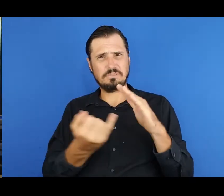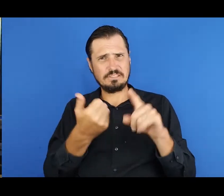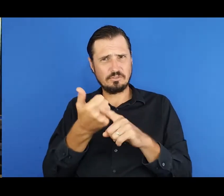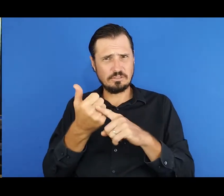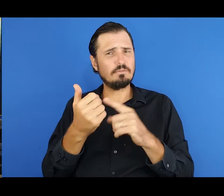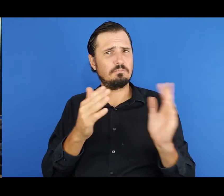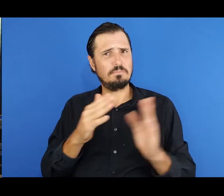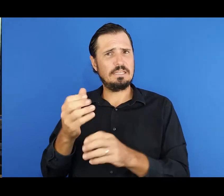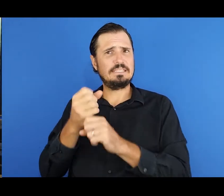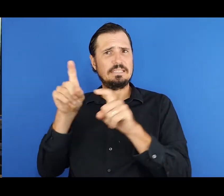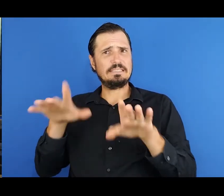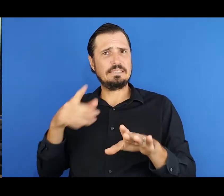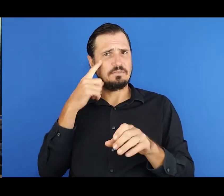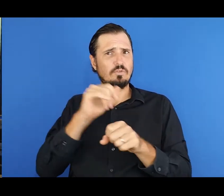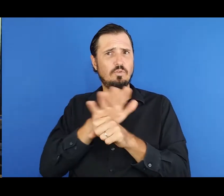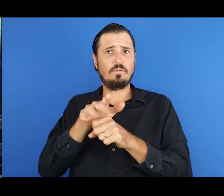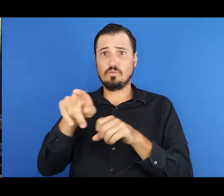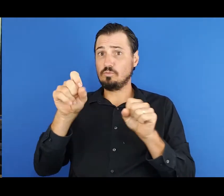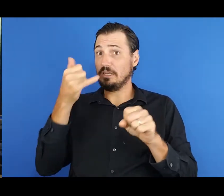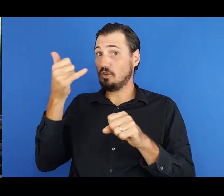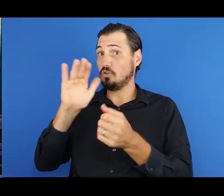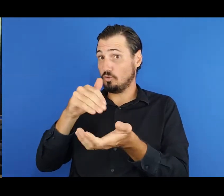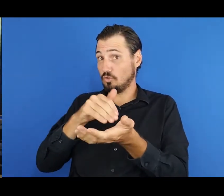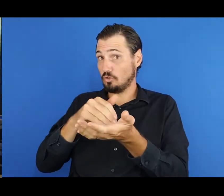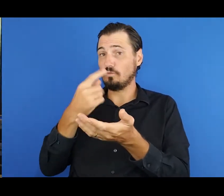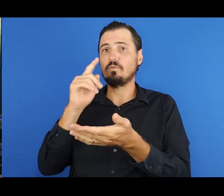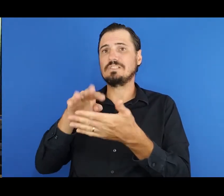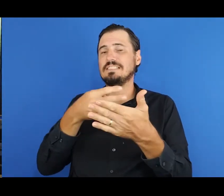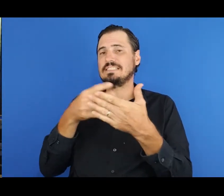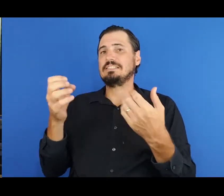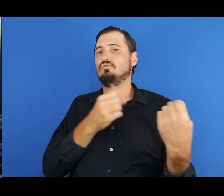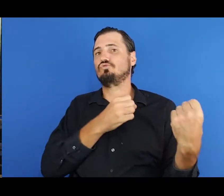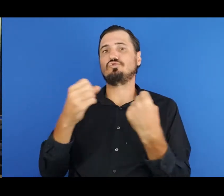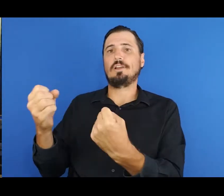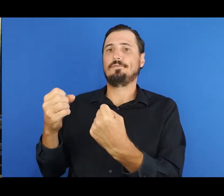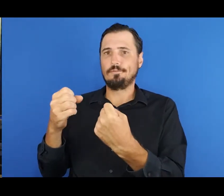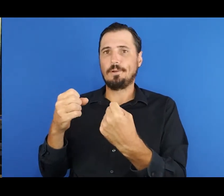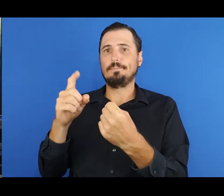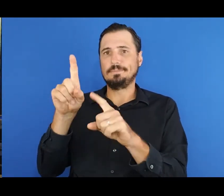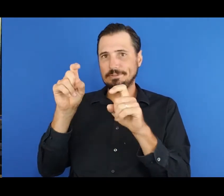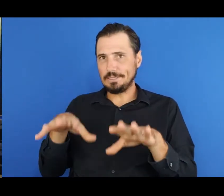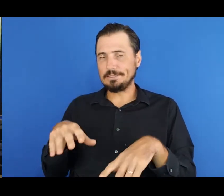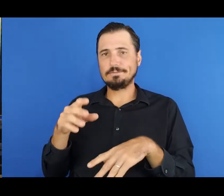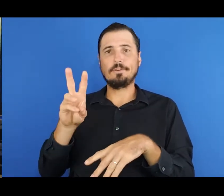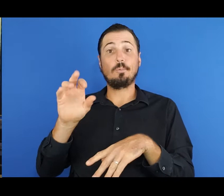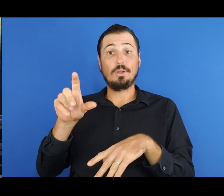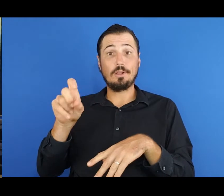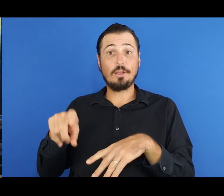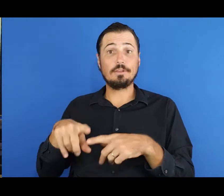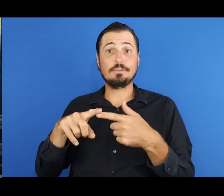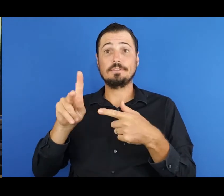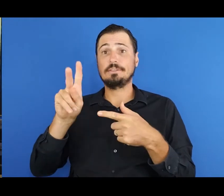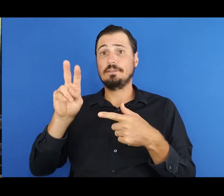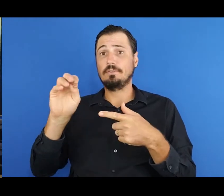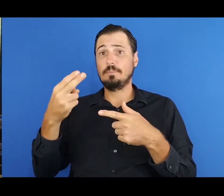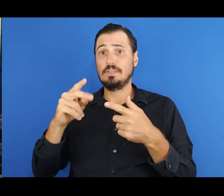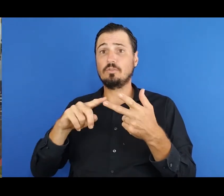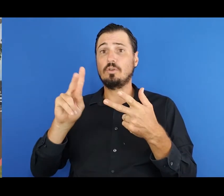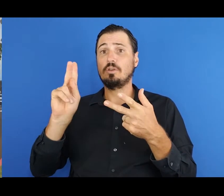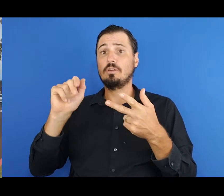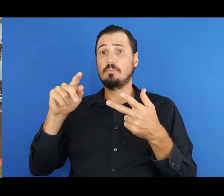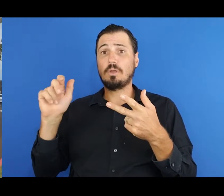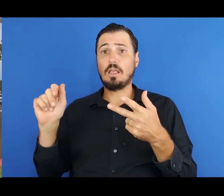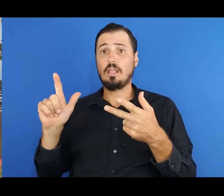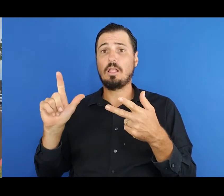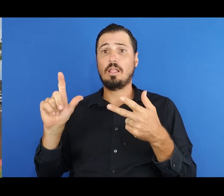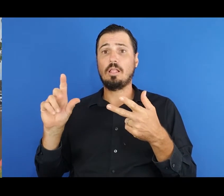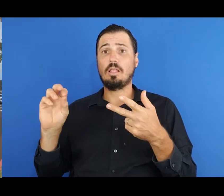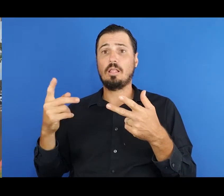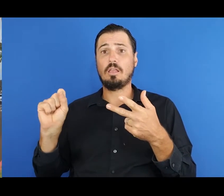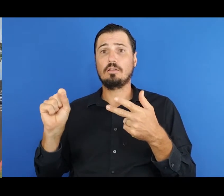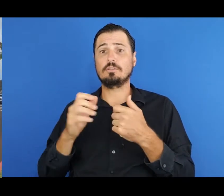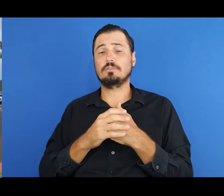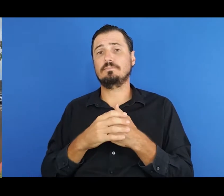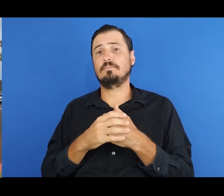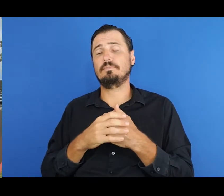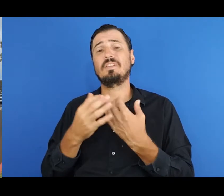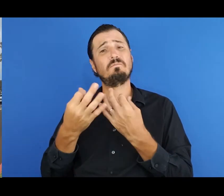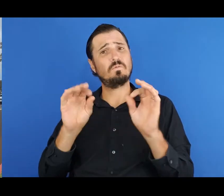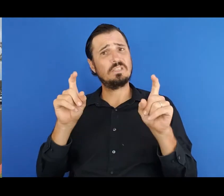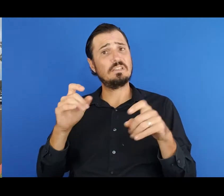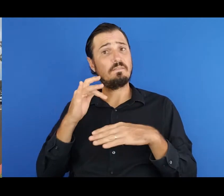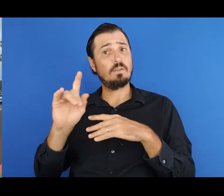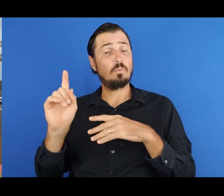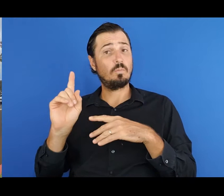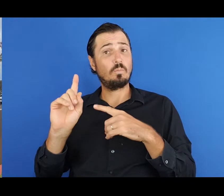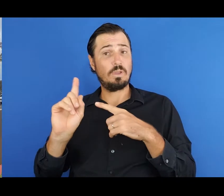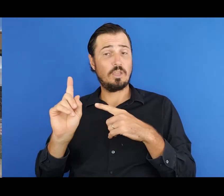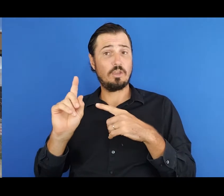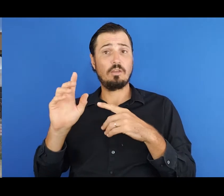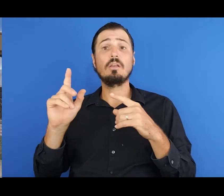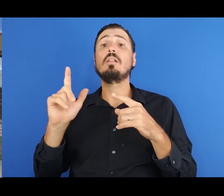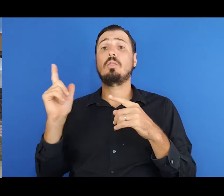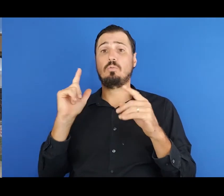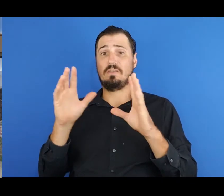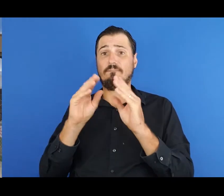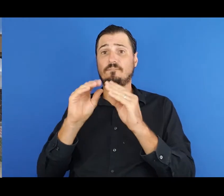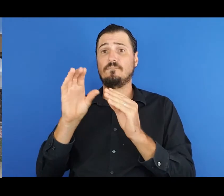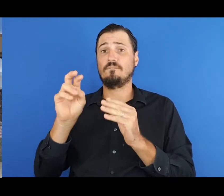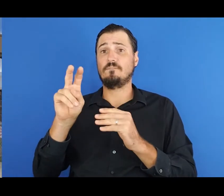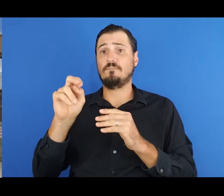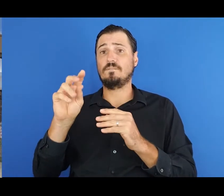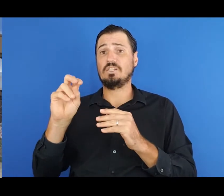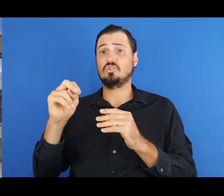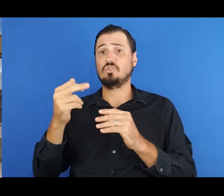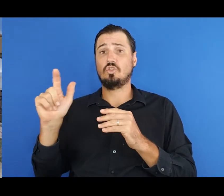You can call your doctor to schedule a drive-up test at Wilcox, KVMH, or the Kapaa Longs. FREE testing is also available at the Convention Hall weekdays from 8 a.m. to 3:30 p.m., no